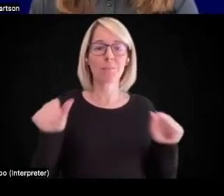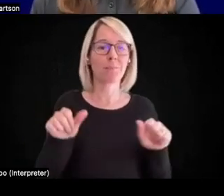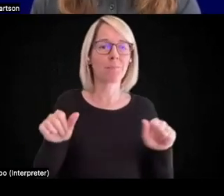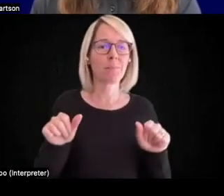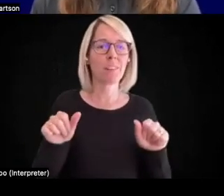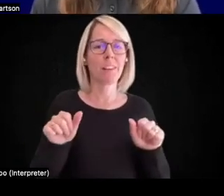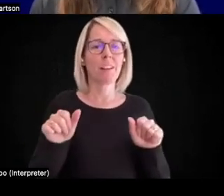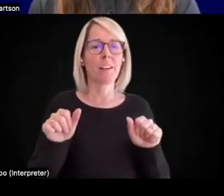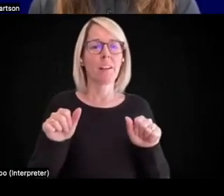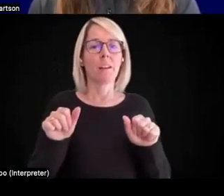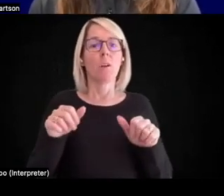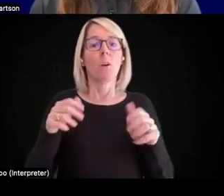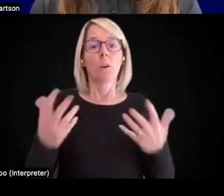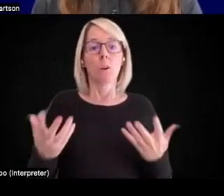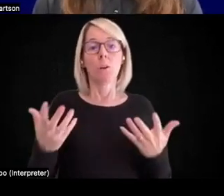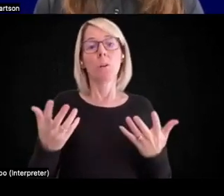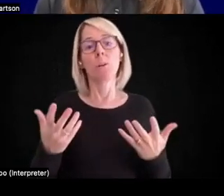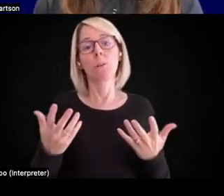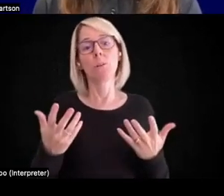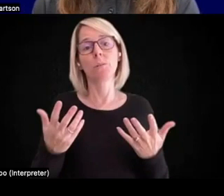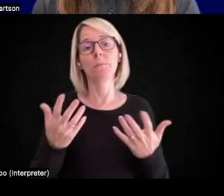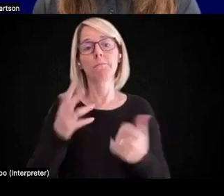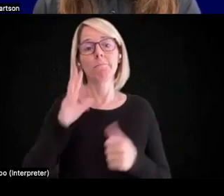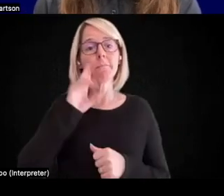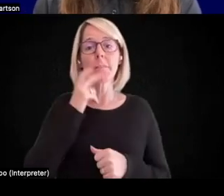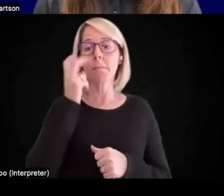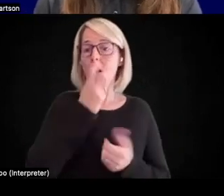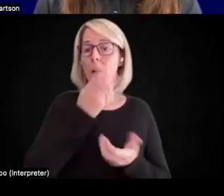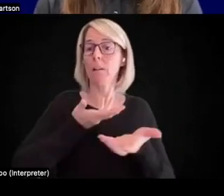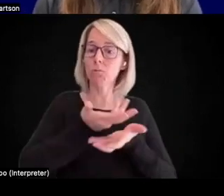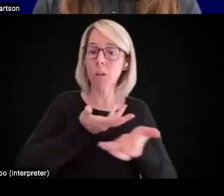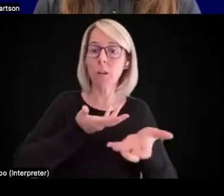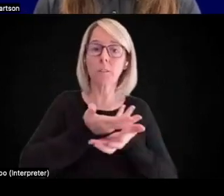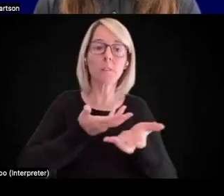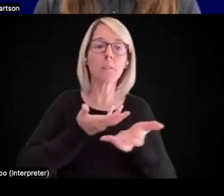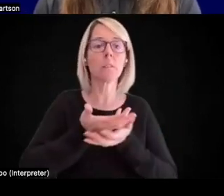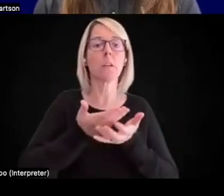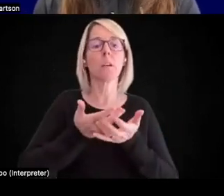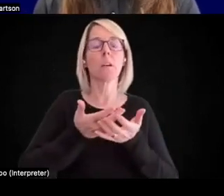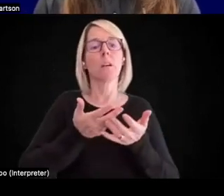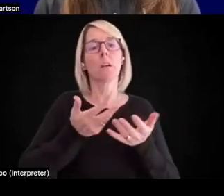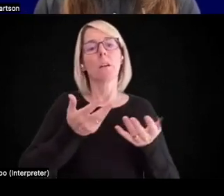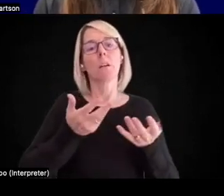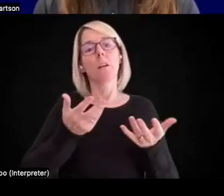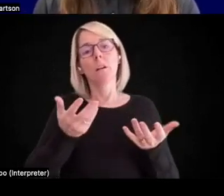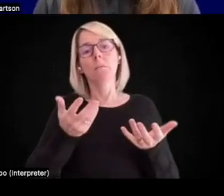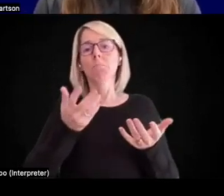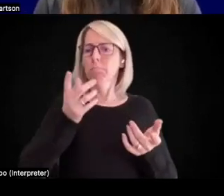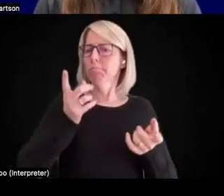Often in deafblind interactions it is not unusual to have a sense of "I don't really know what's